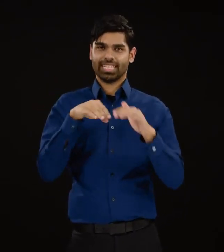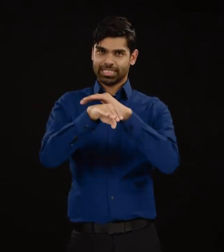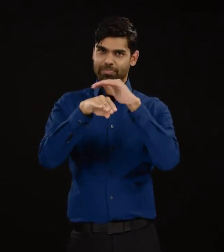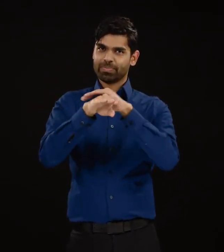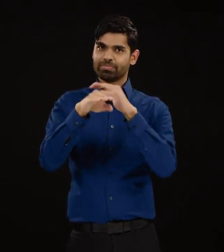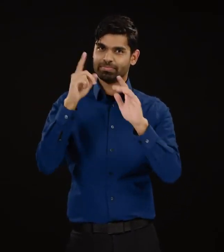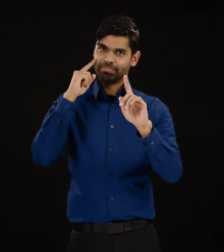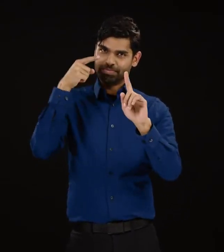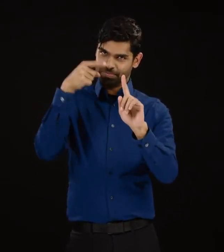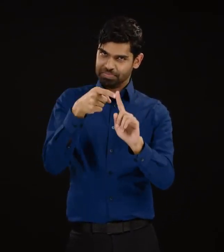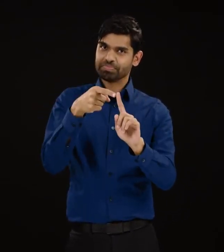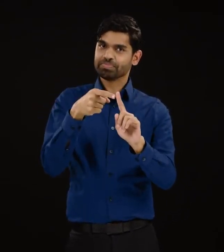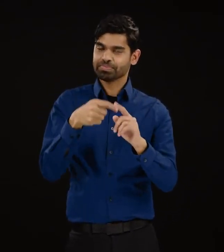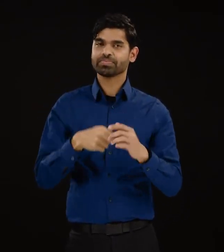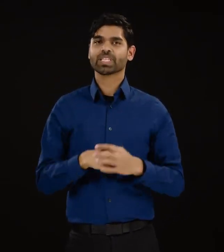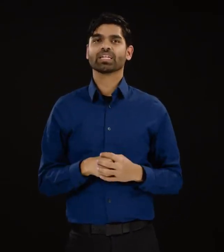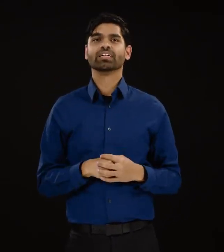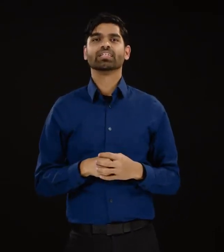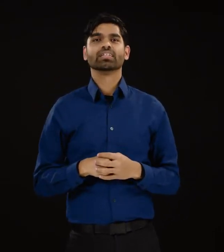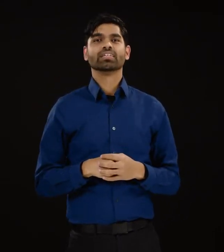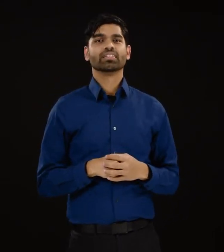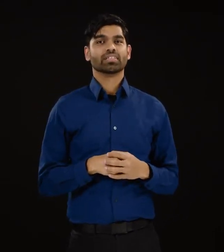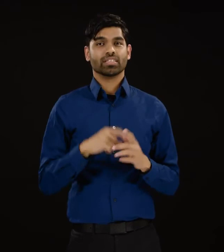2. Their device is in like-new condition